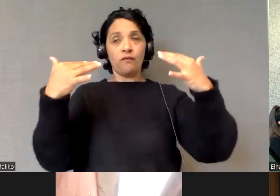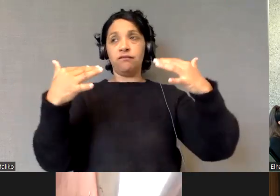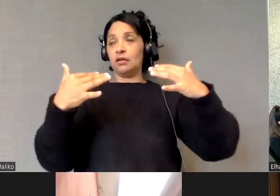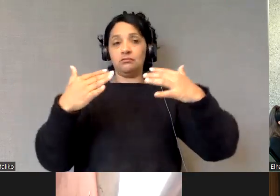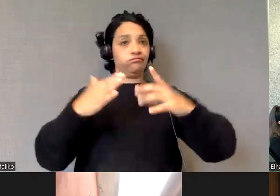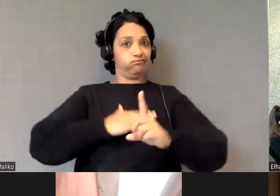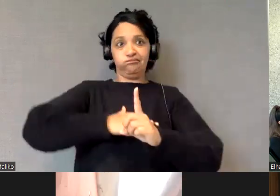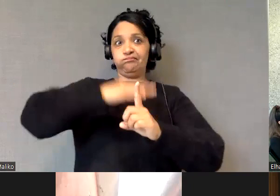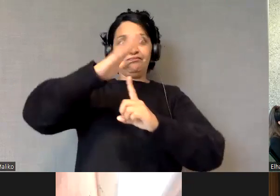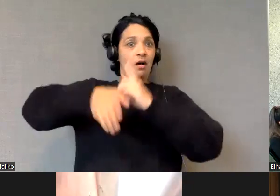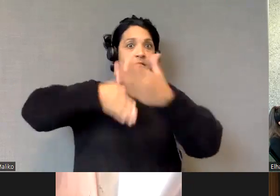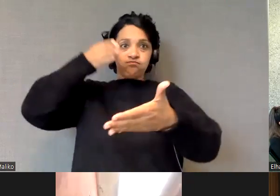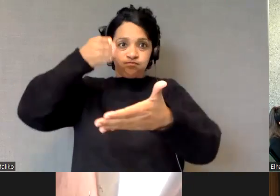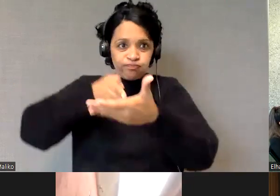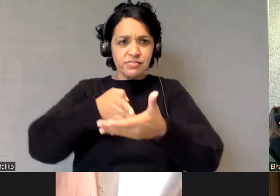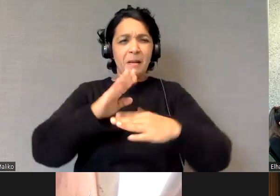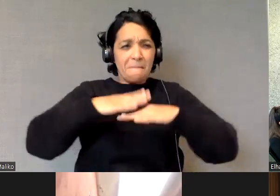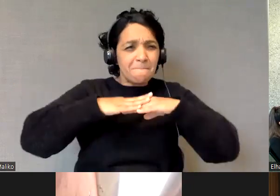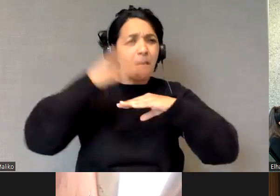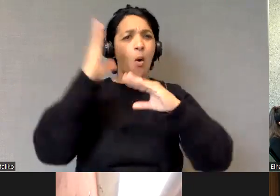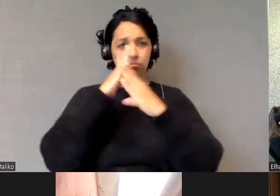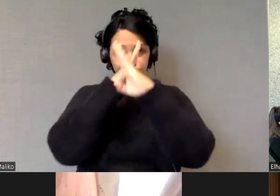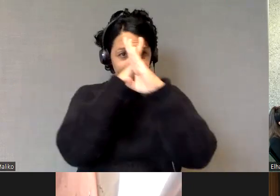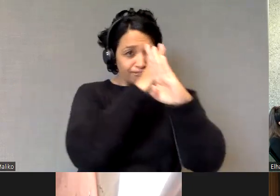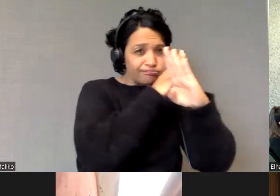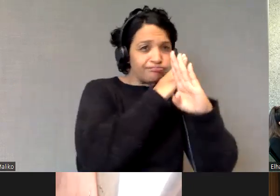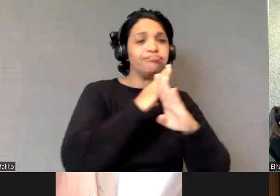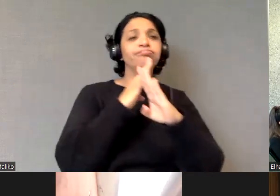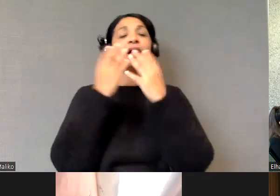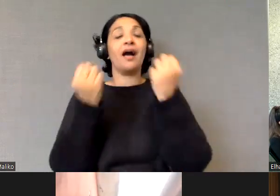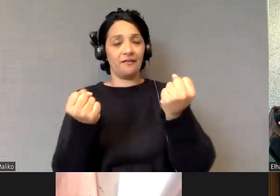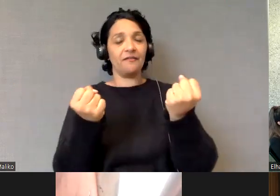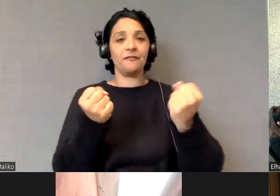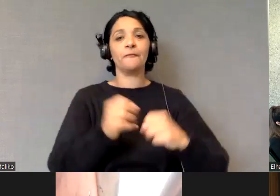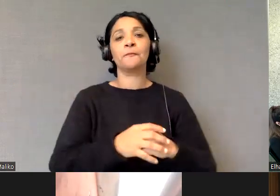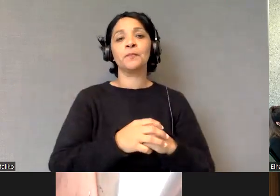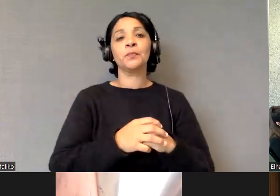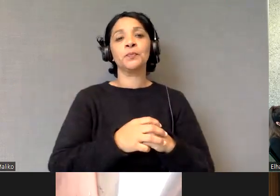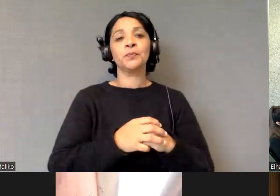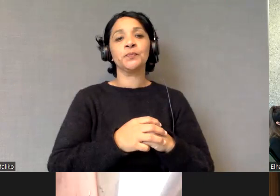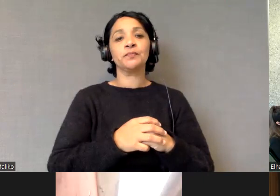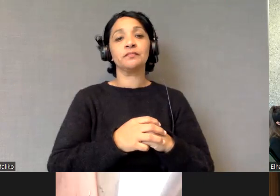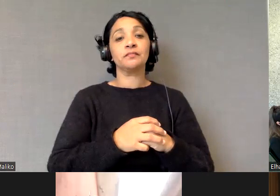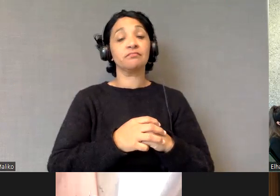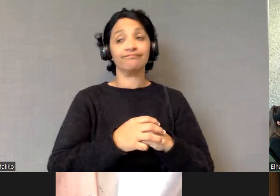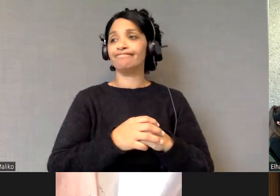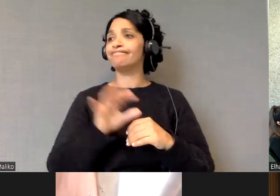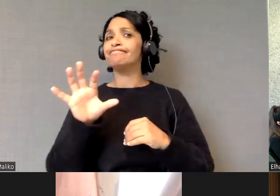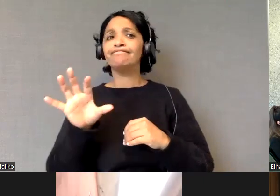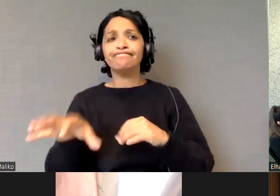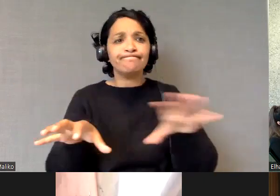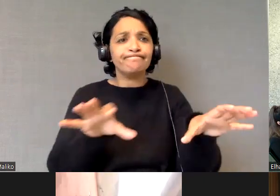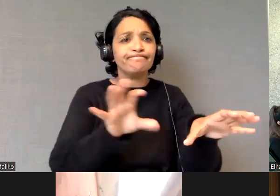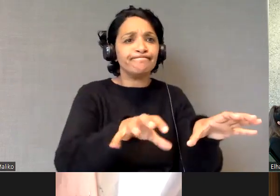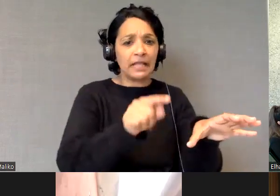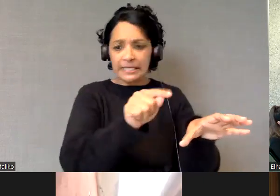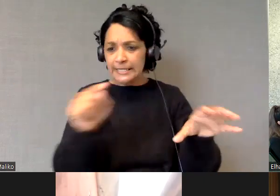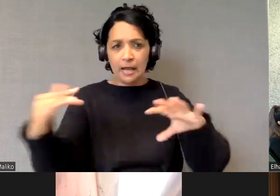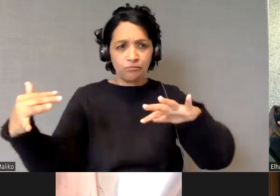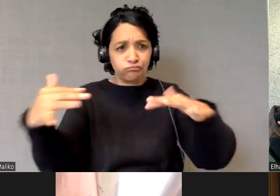they were managing before to most has been taken away from them, along with a host of